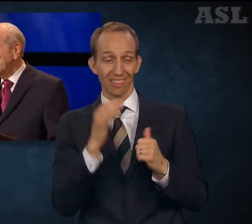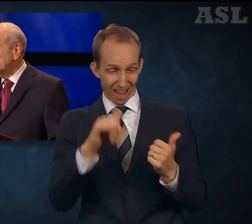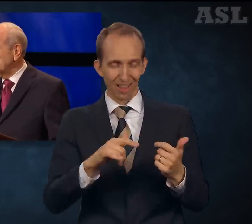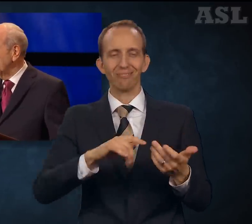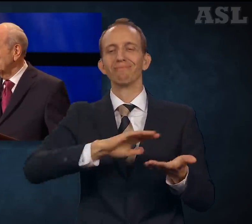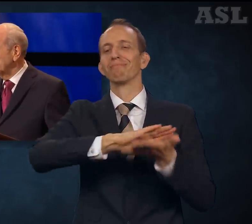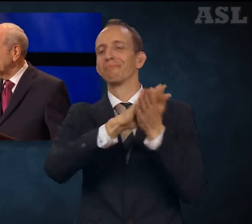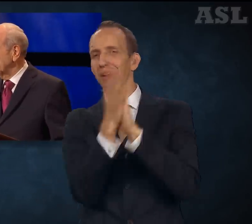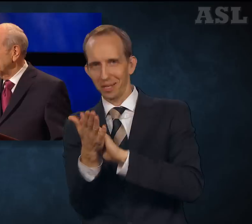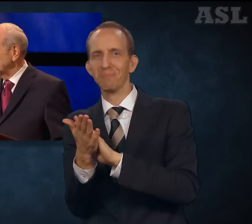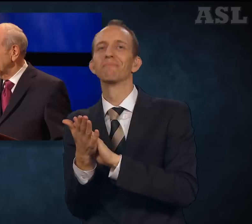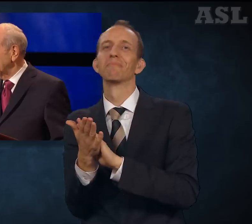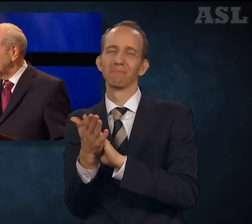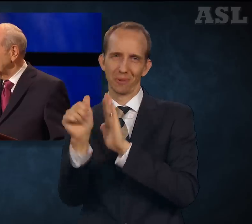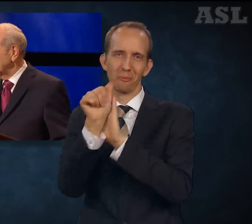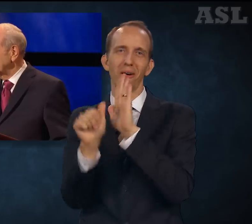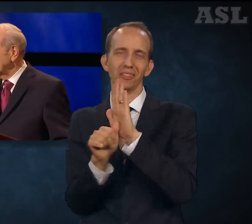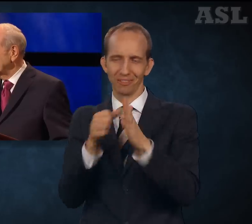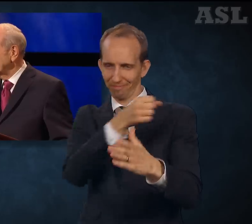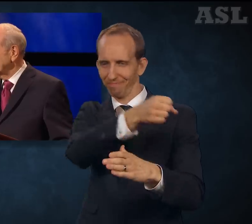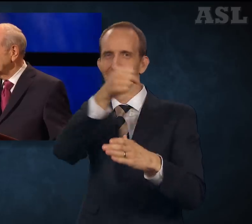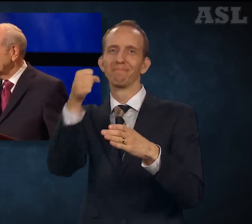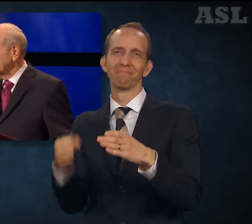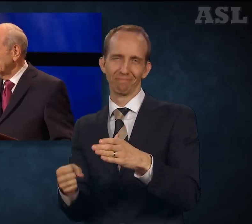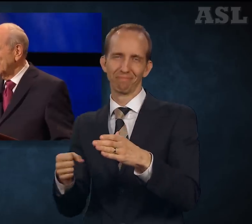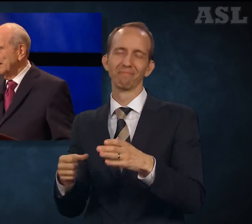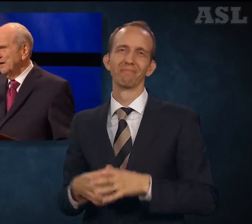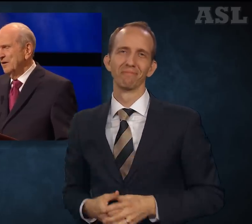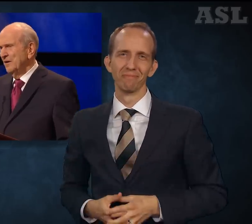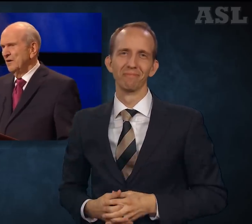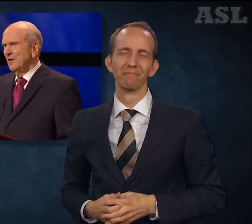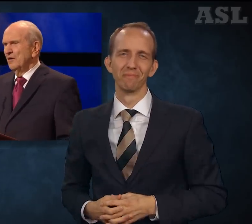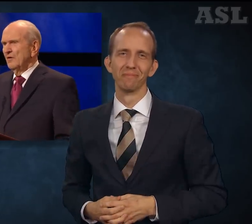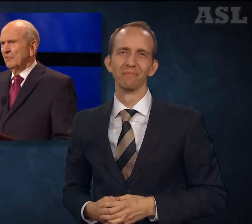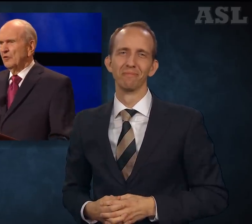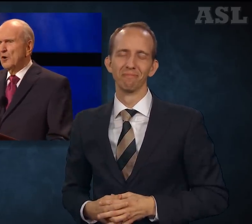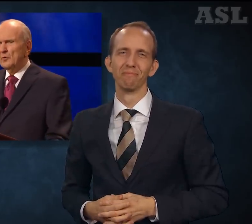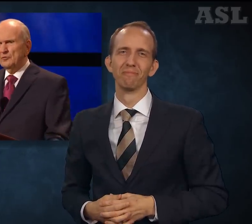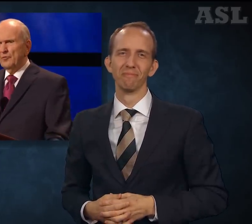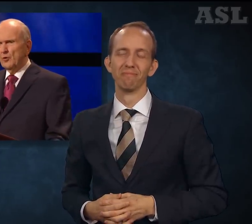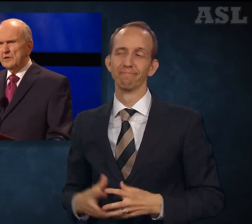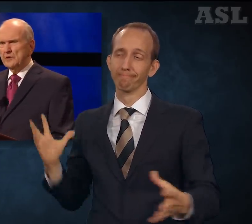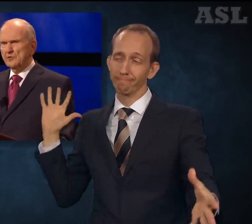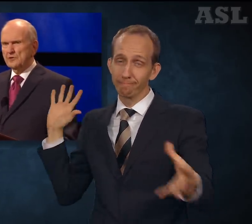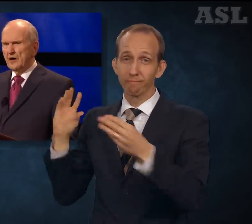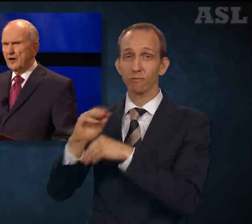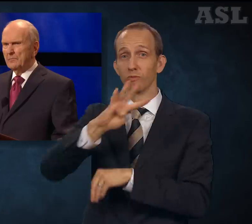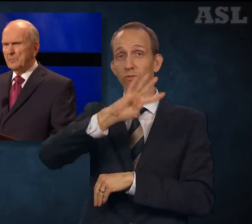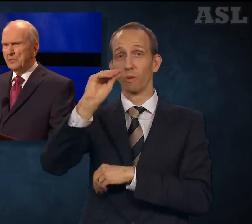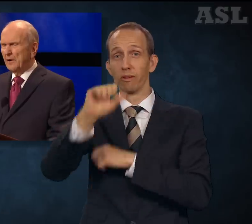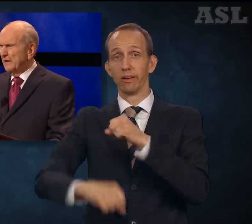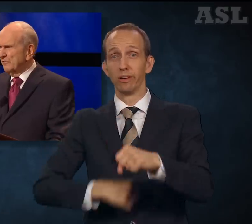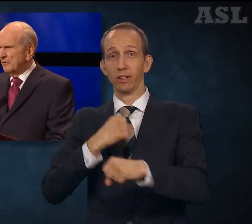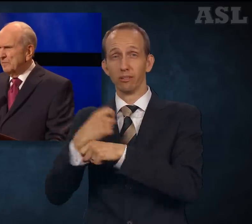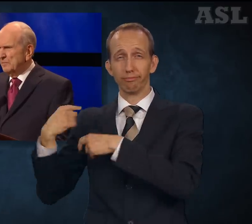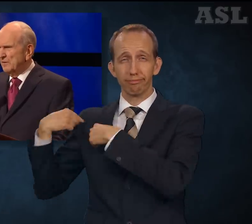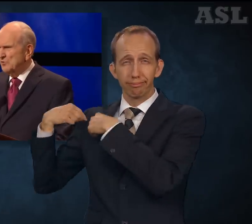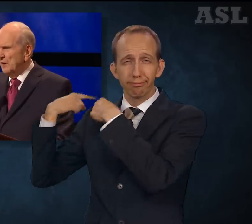IT WAS, INCIDENTALLY, THE LAST ONE OF MY PROFESSIONAL